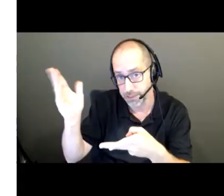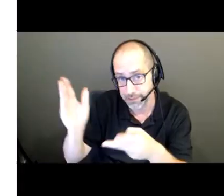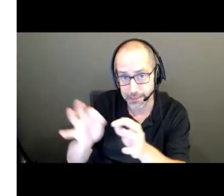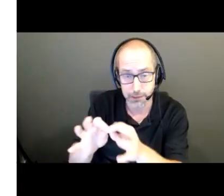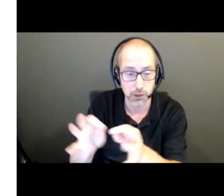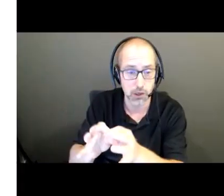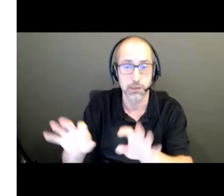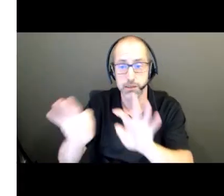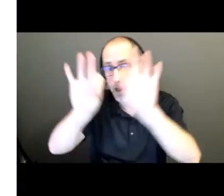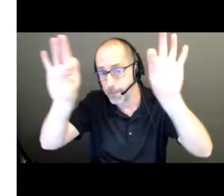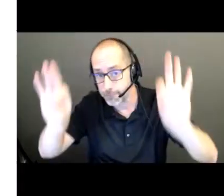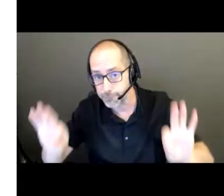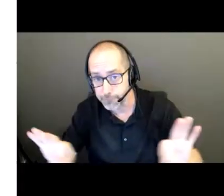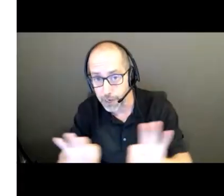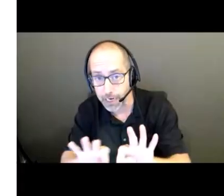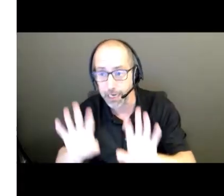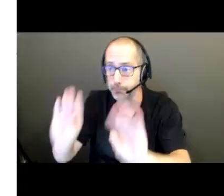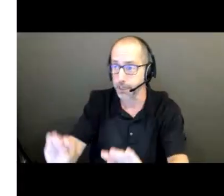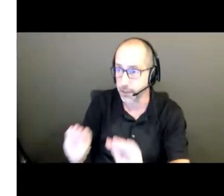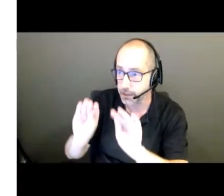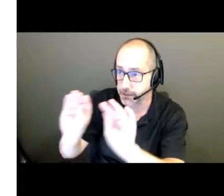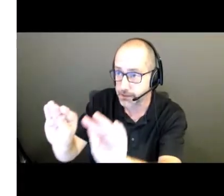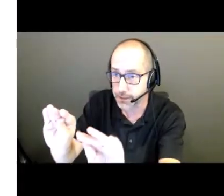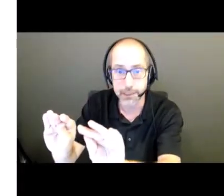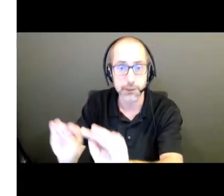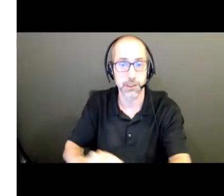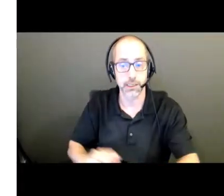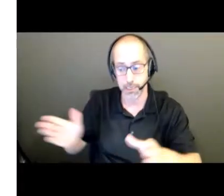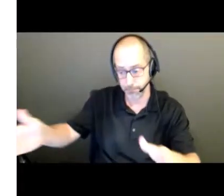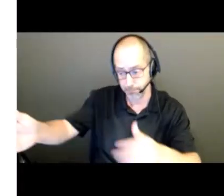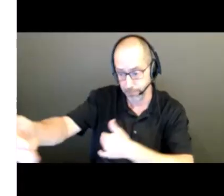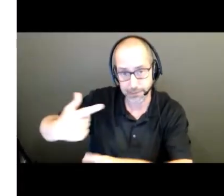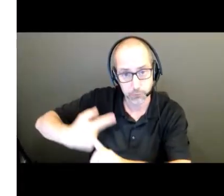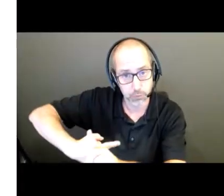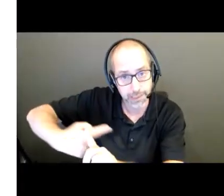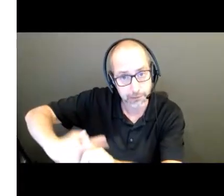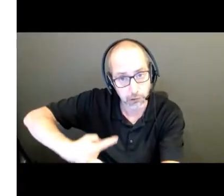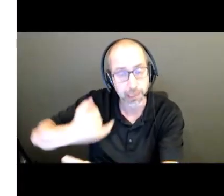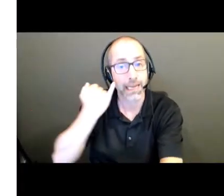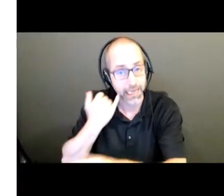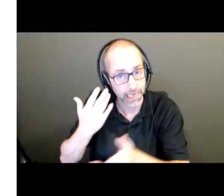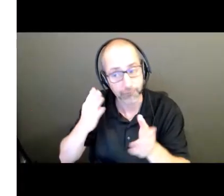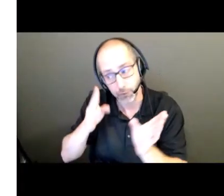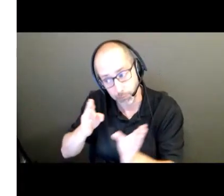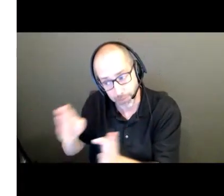installation, space rental, for example, if an exhibition or presentation is planned as part of the residency.